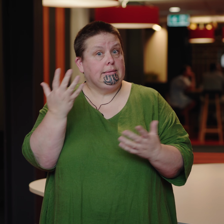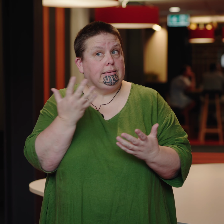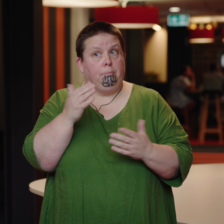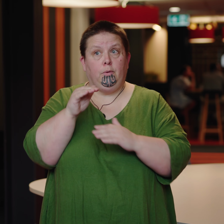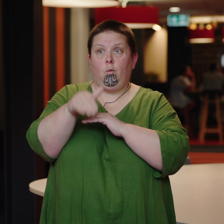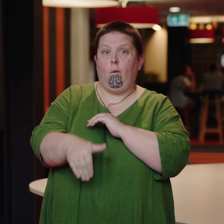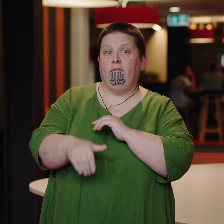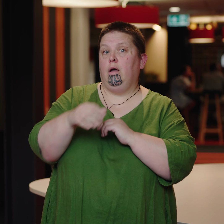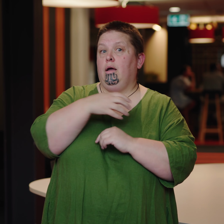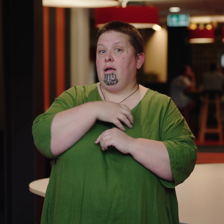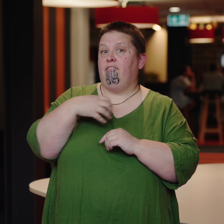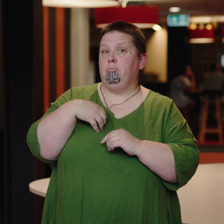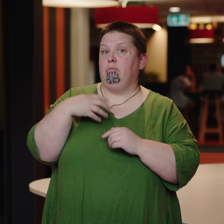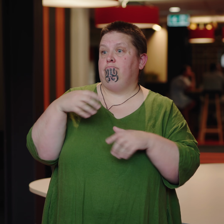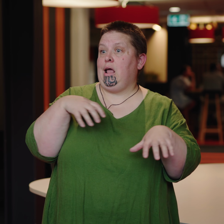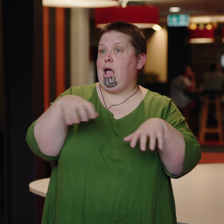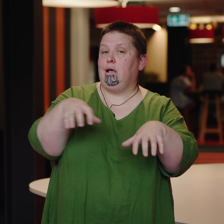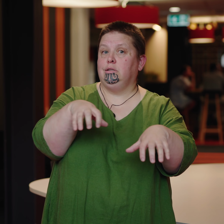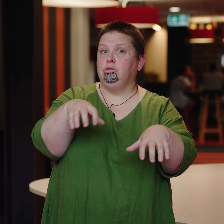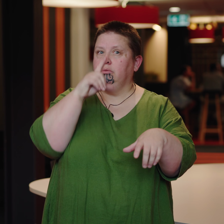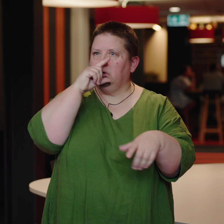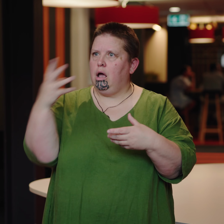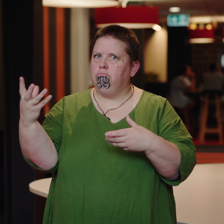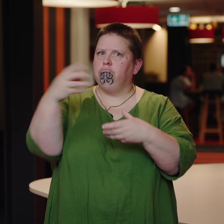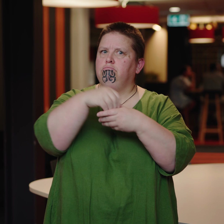If you would like to have a say about what actions Government agencies could